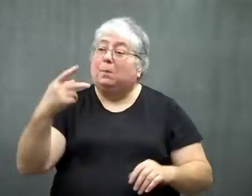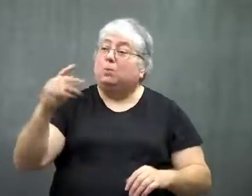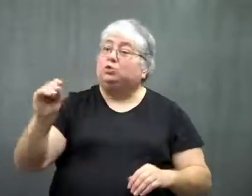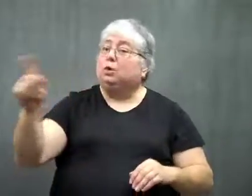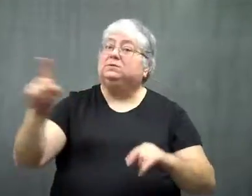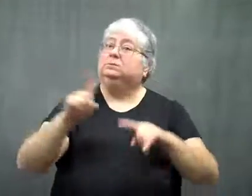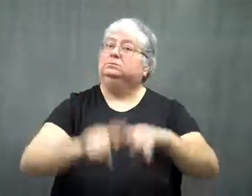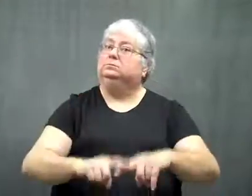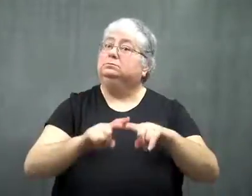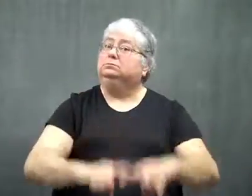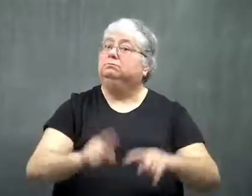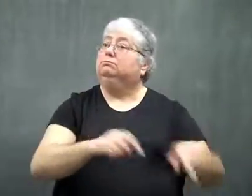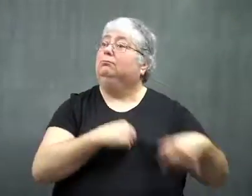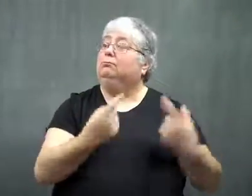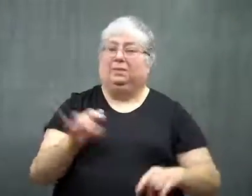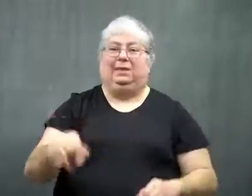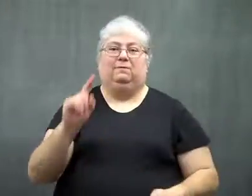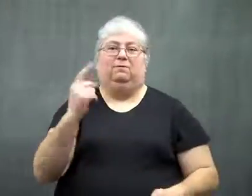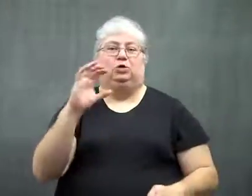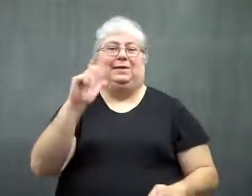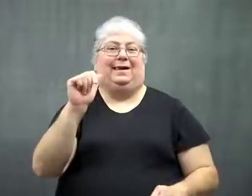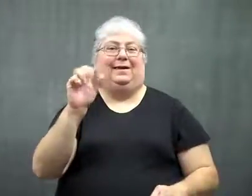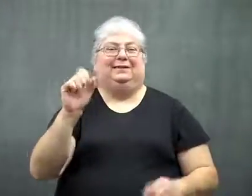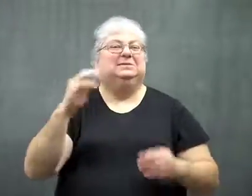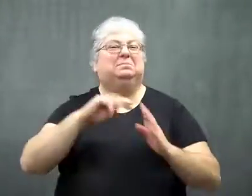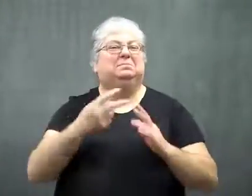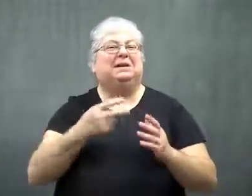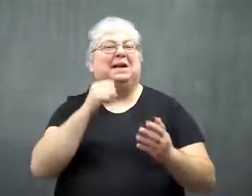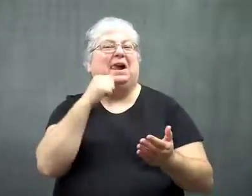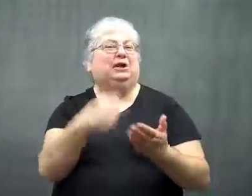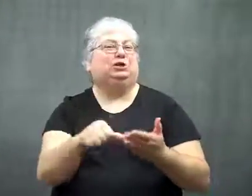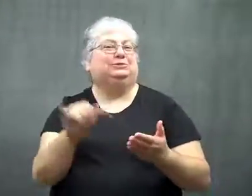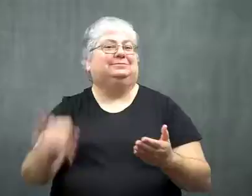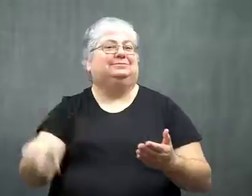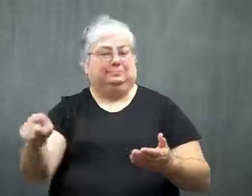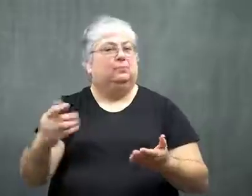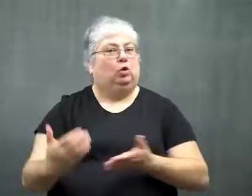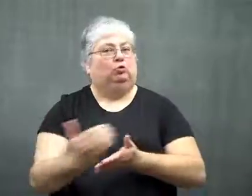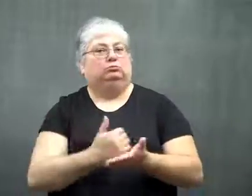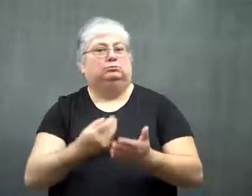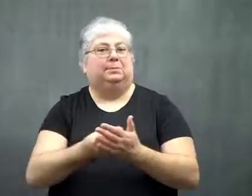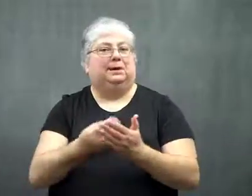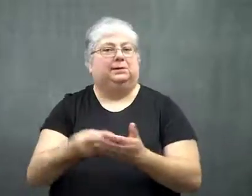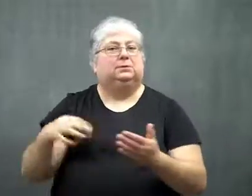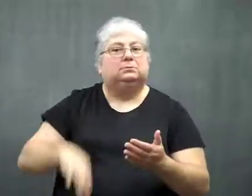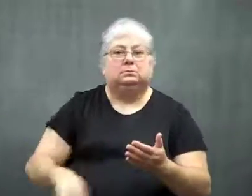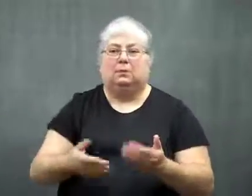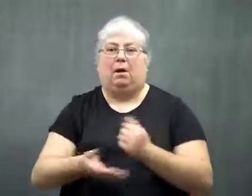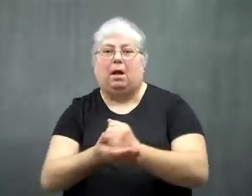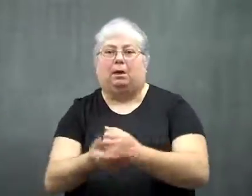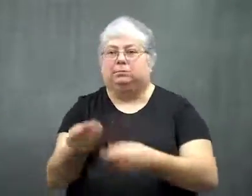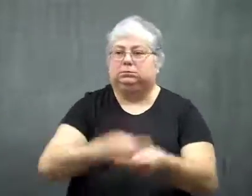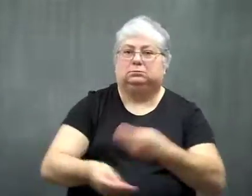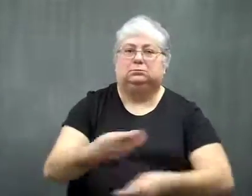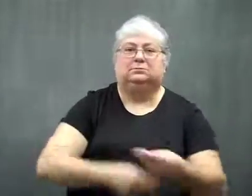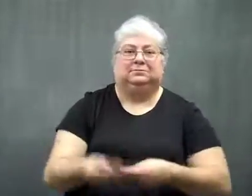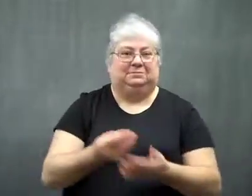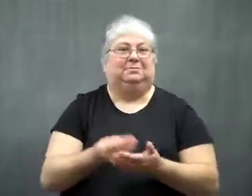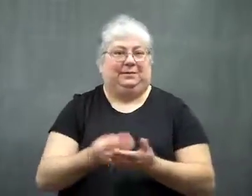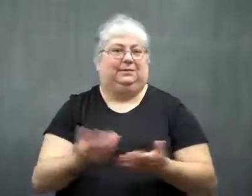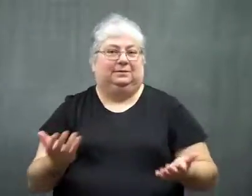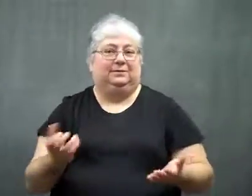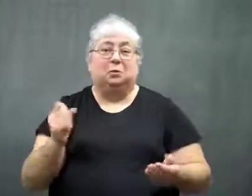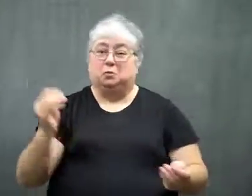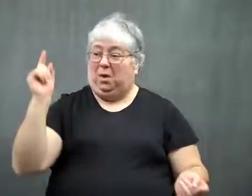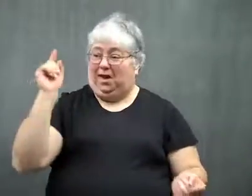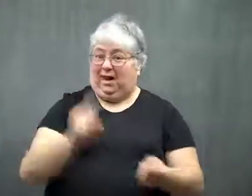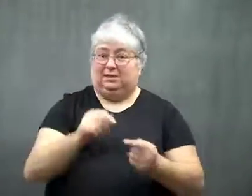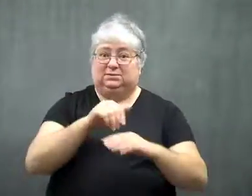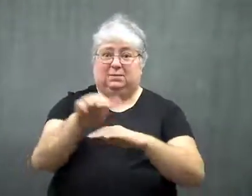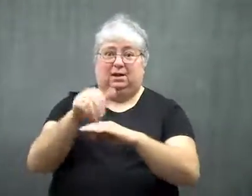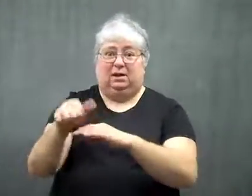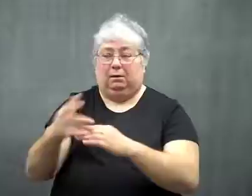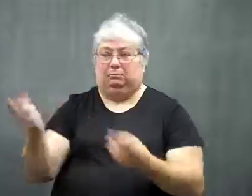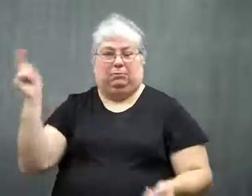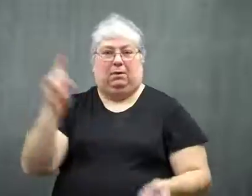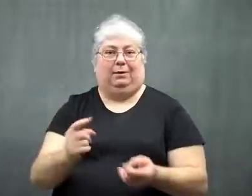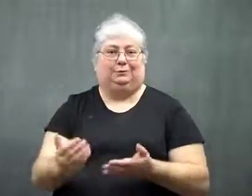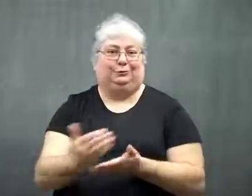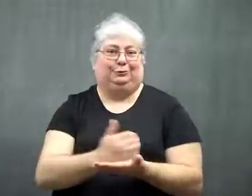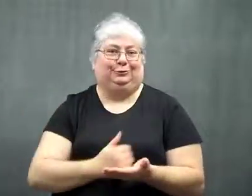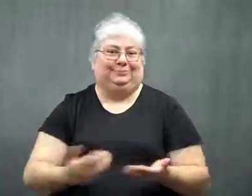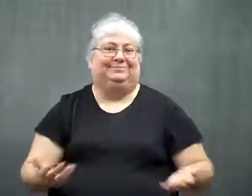The Post Office has long depended on first class letters to make money and stay solvent.